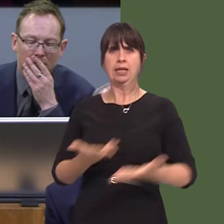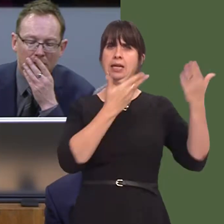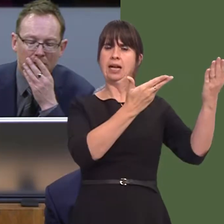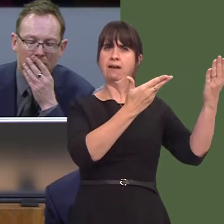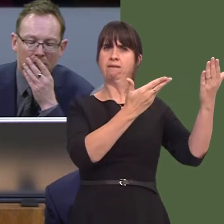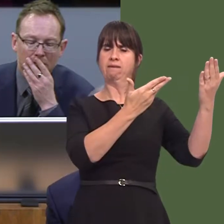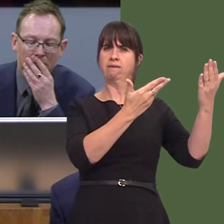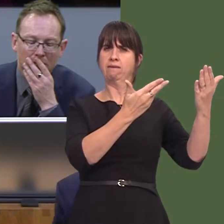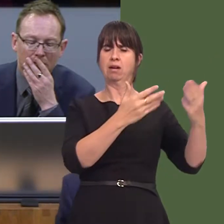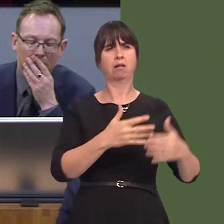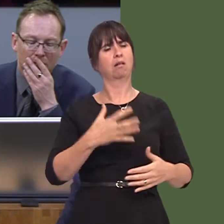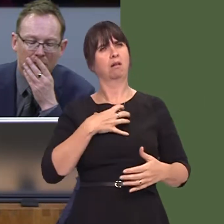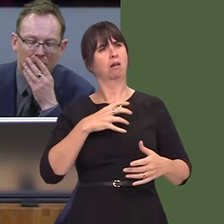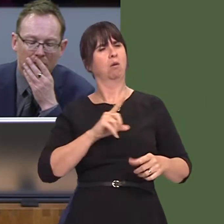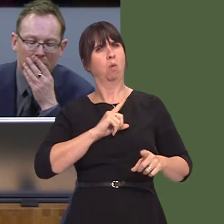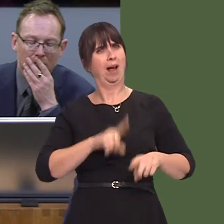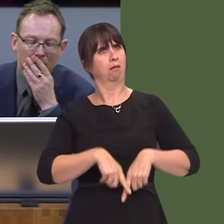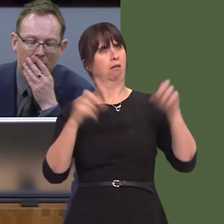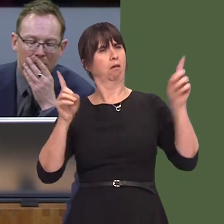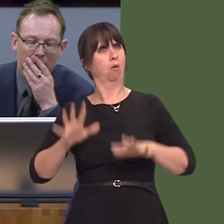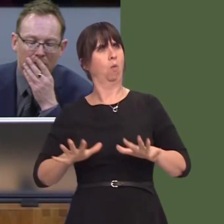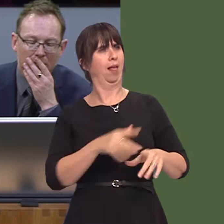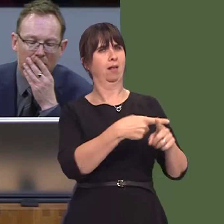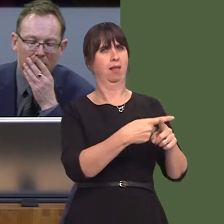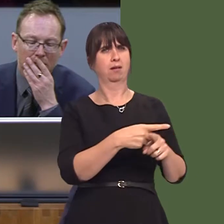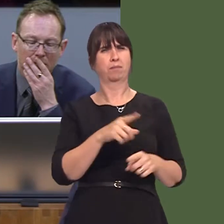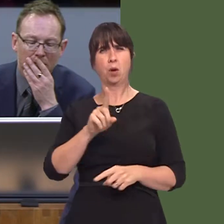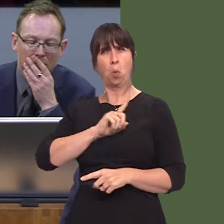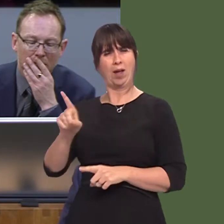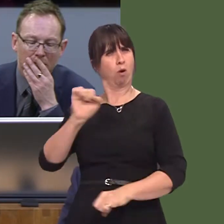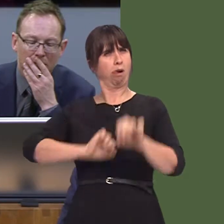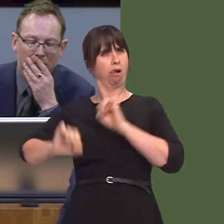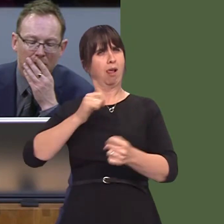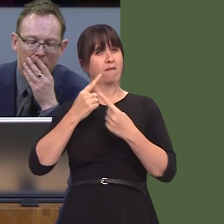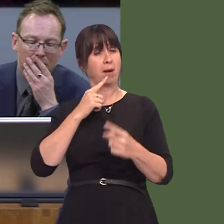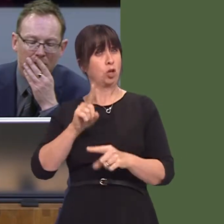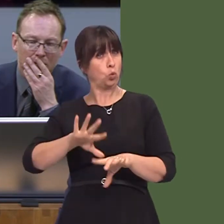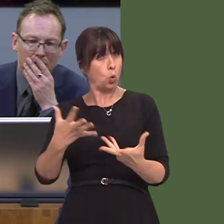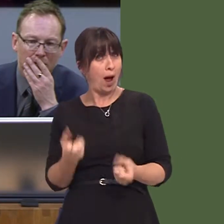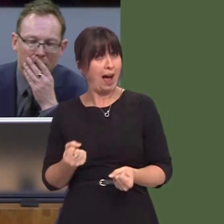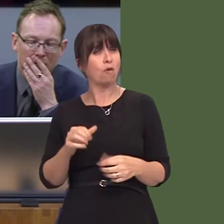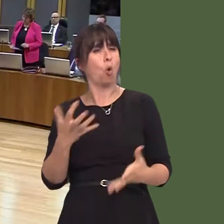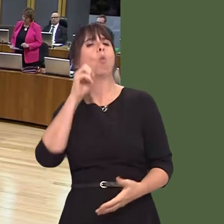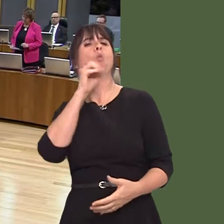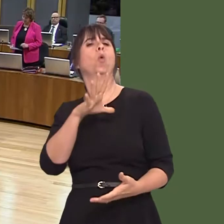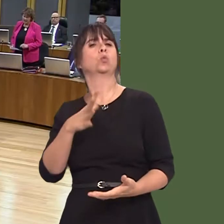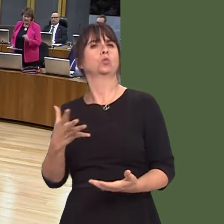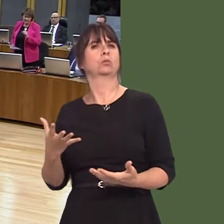I do wonder, though, is your reluctance in releasing the data because you havenít got it, or is it simply that you wonít get it?